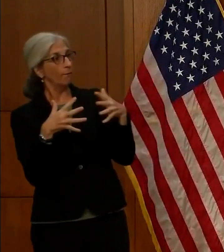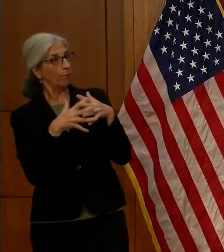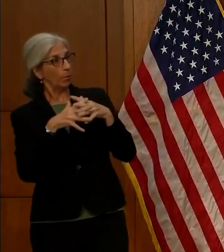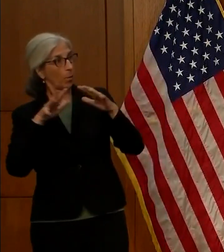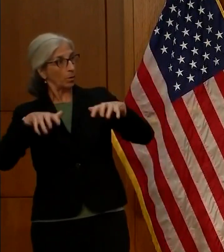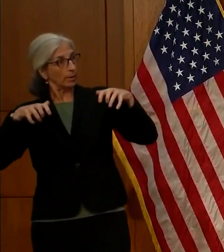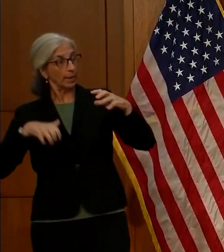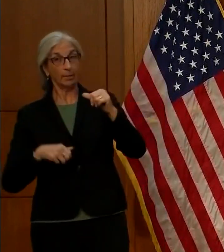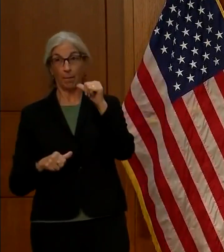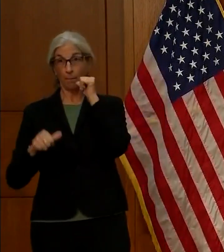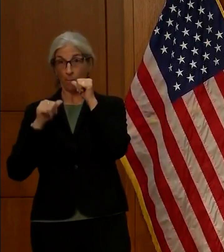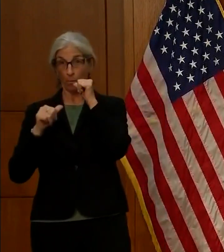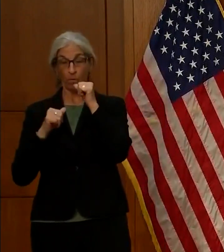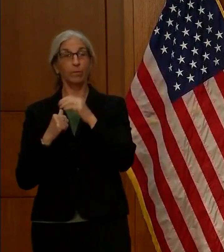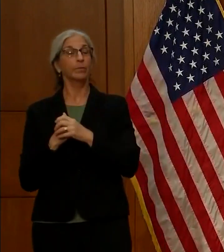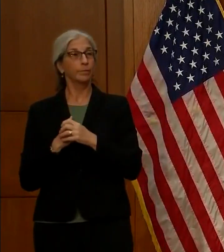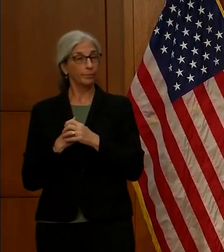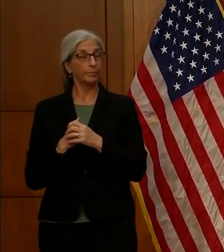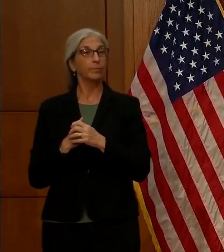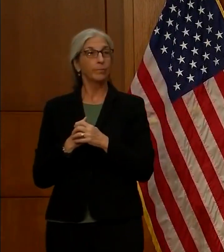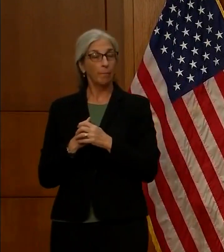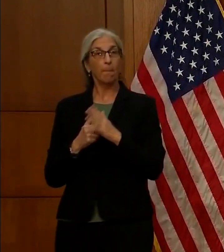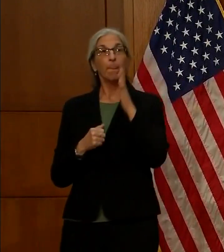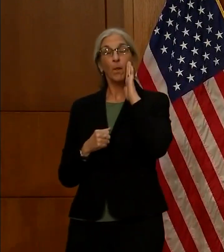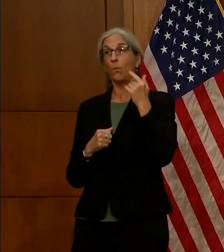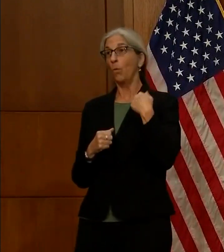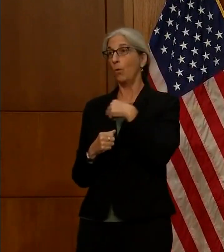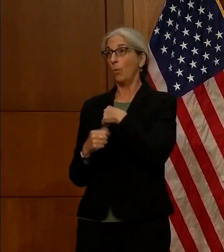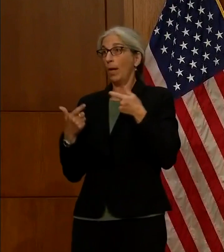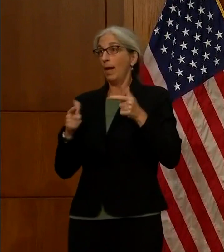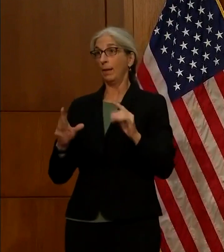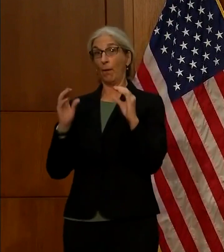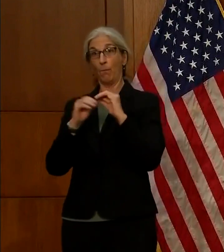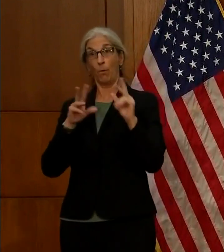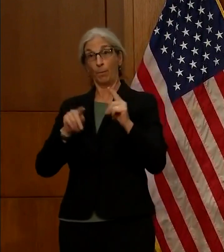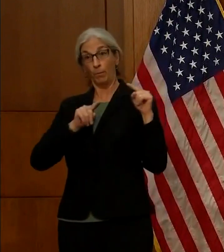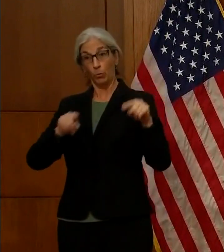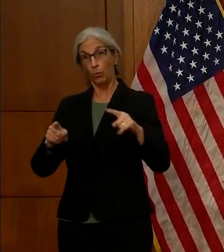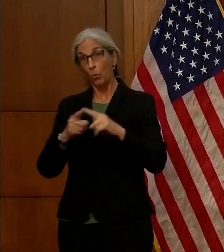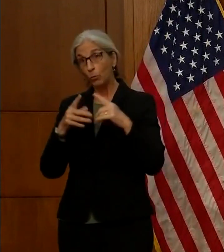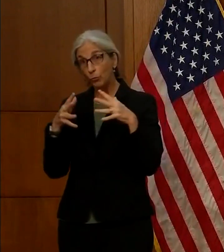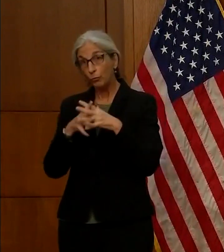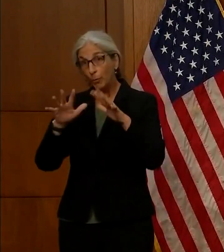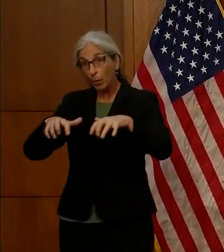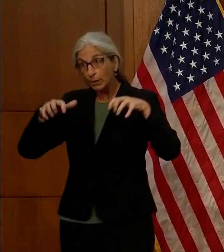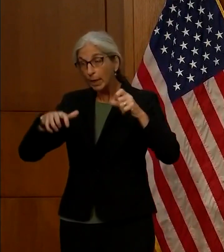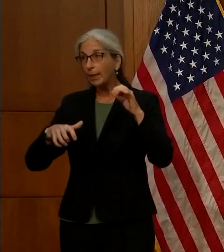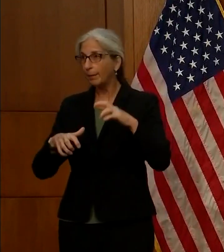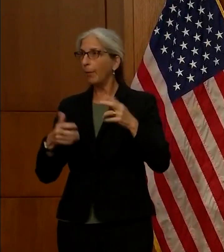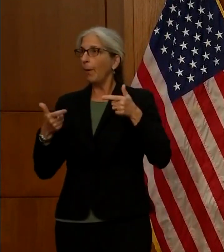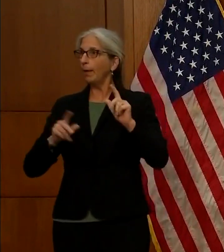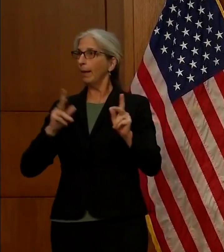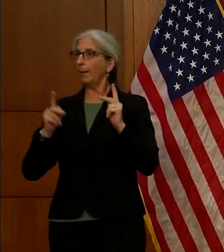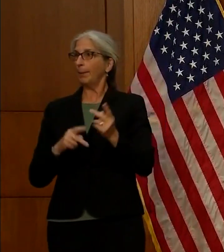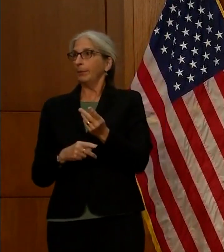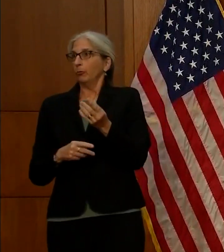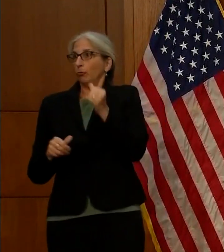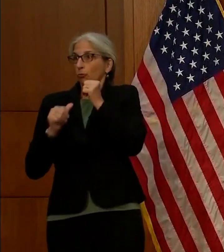STADIUMS WITH. AT BARS- THAT IF WE'RE LOOKING AT EXPANDING